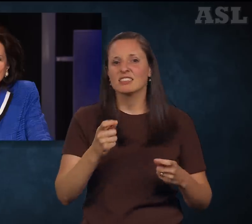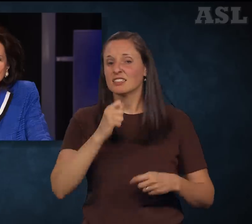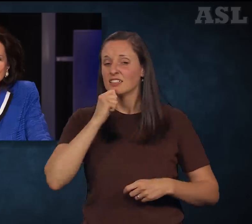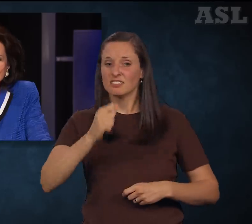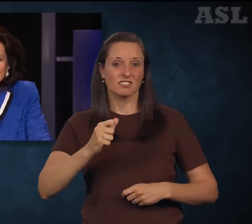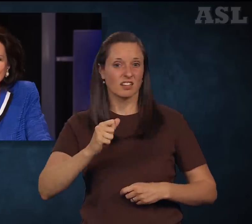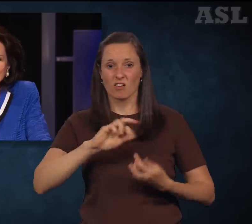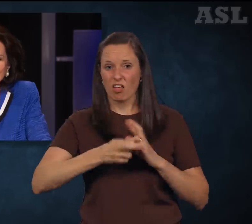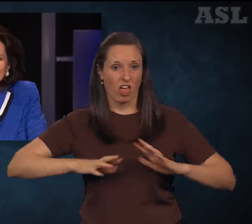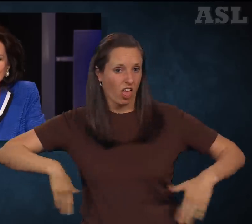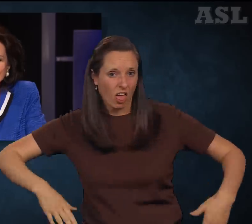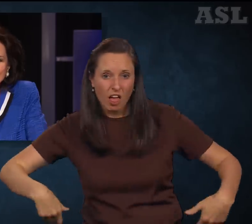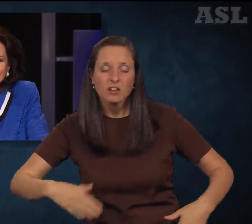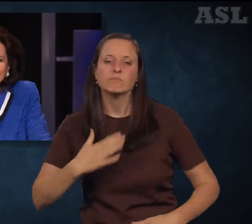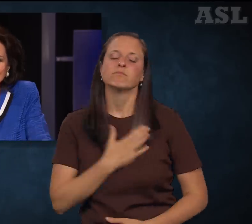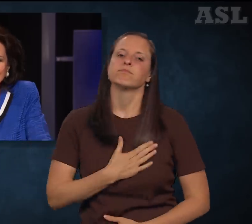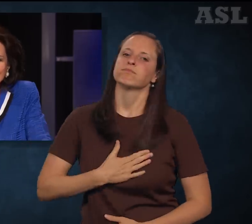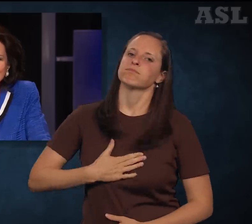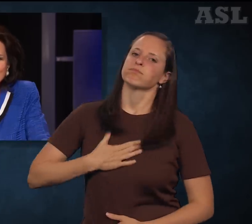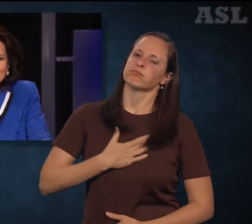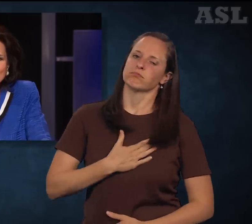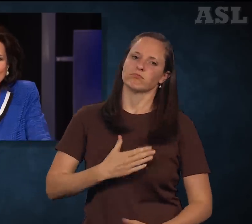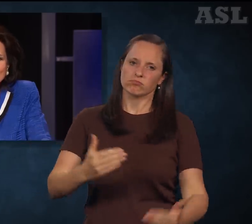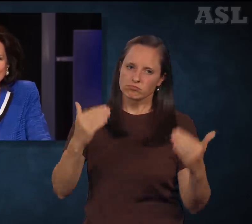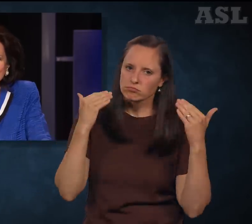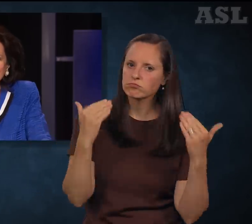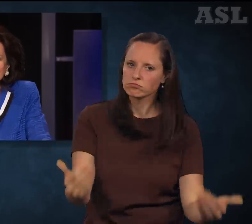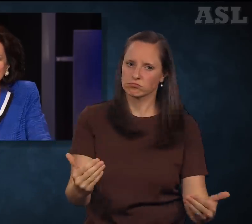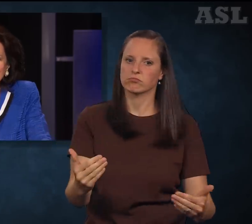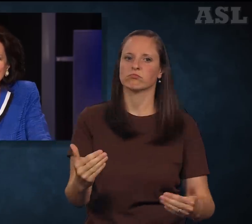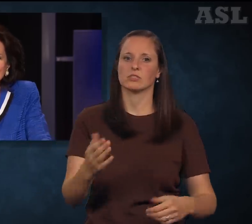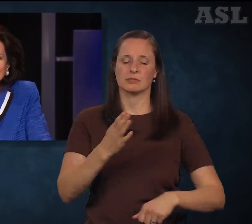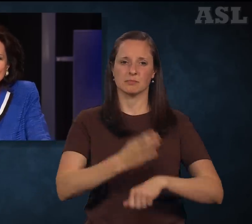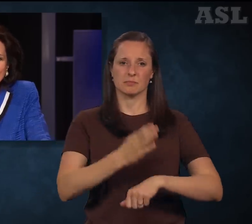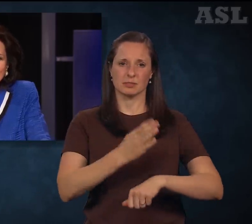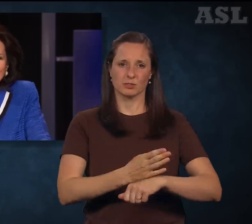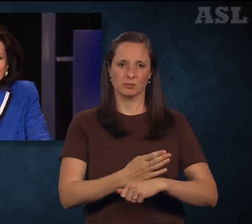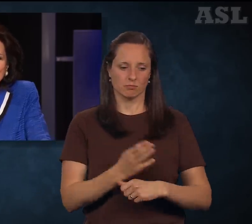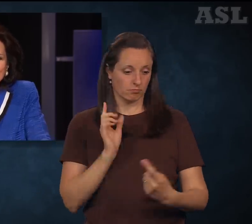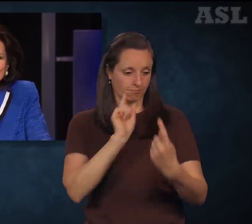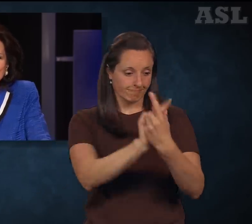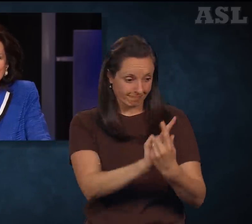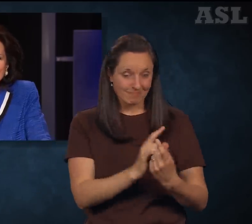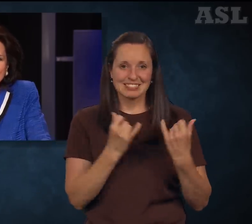ADDICTION OR OF MAJOR